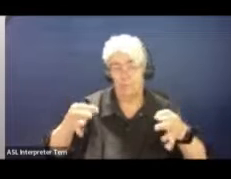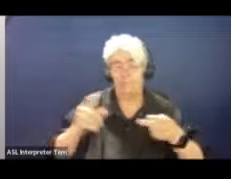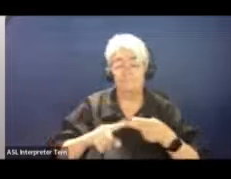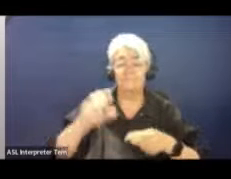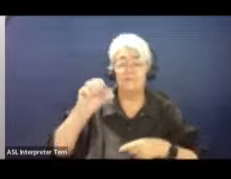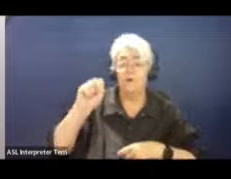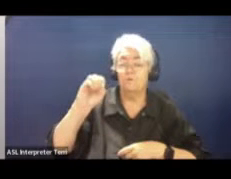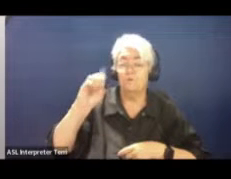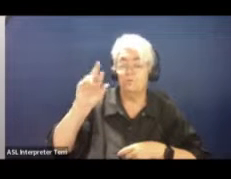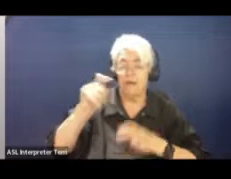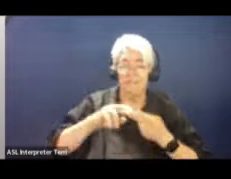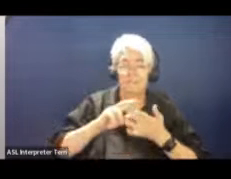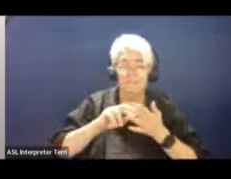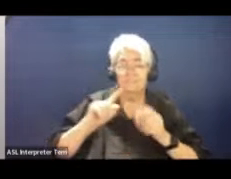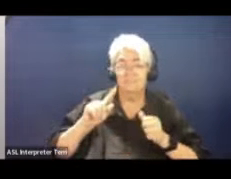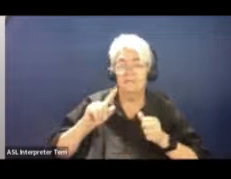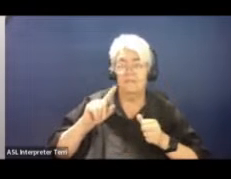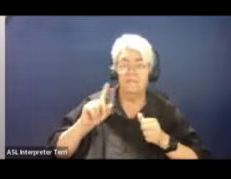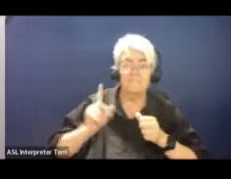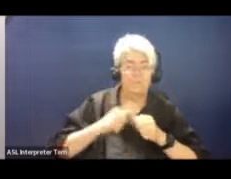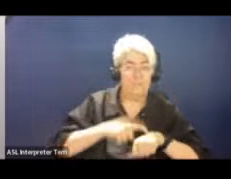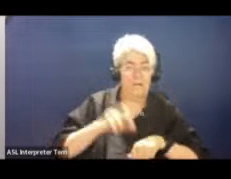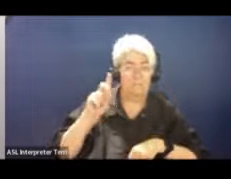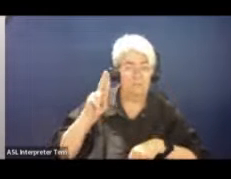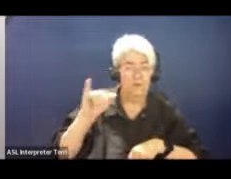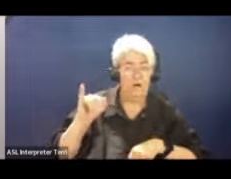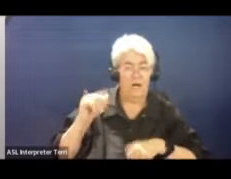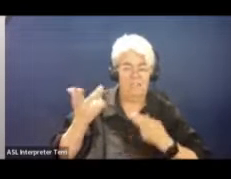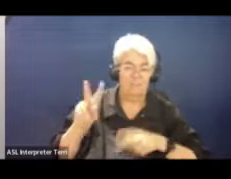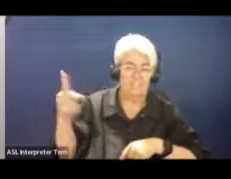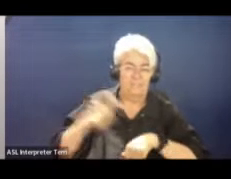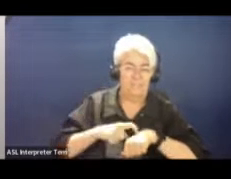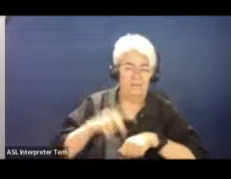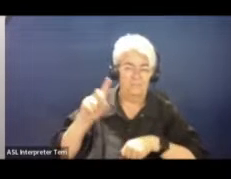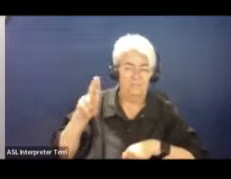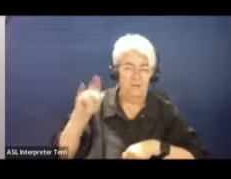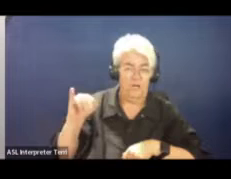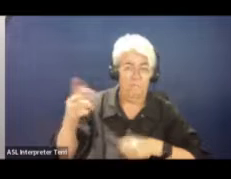first or second DUI. There's Wellness Court, which is a court